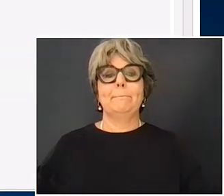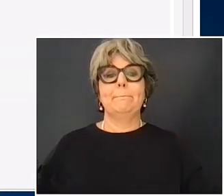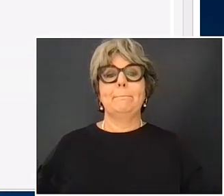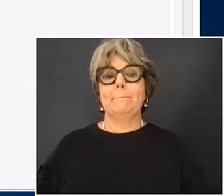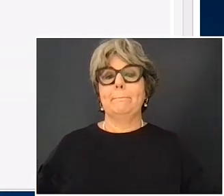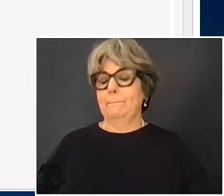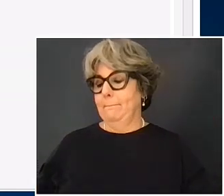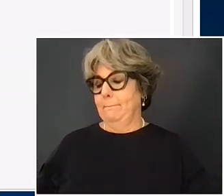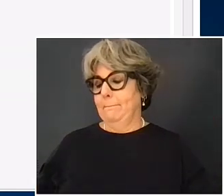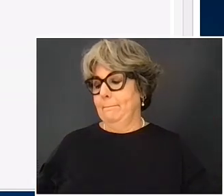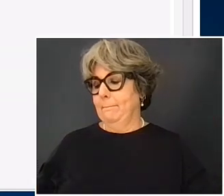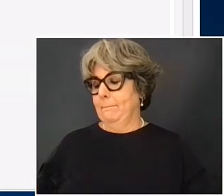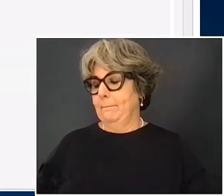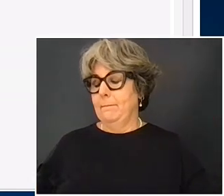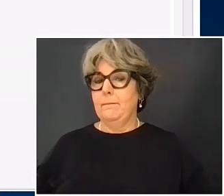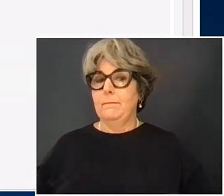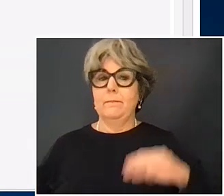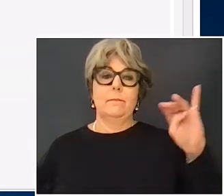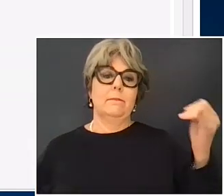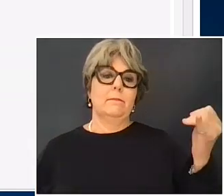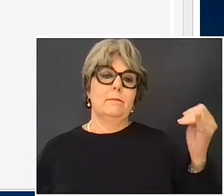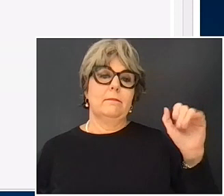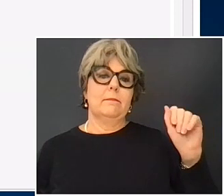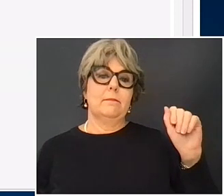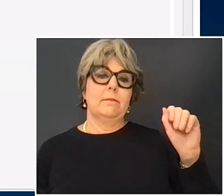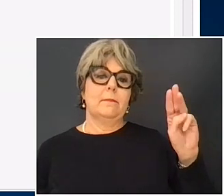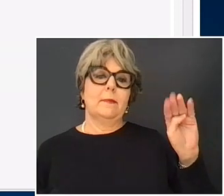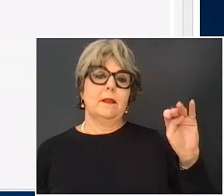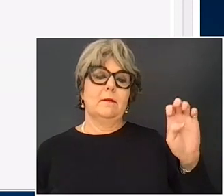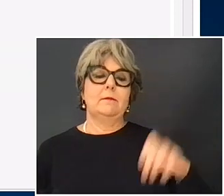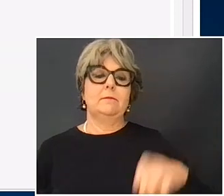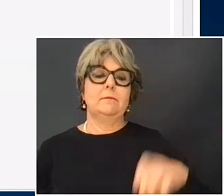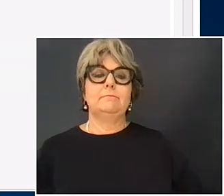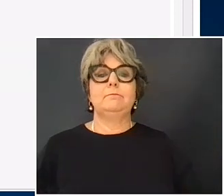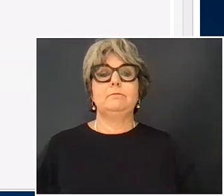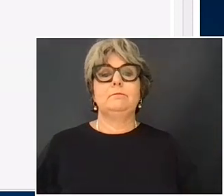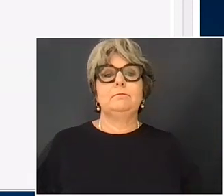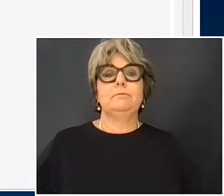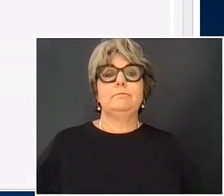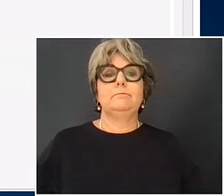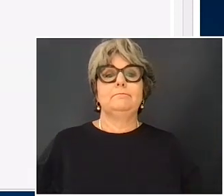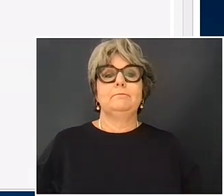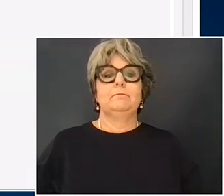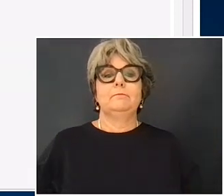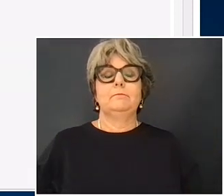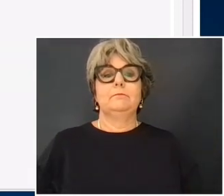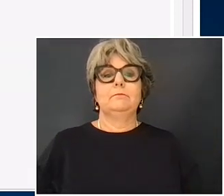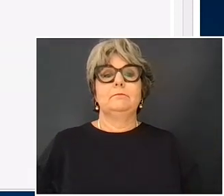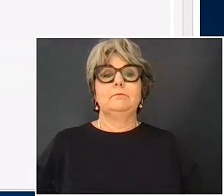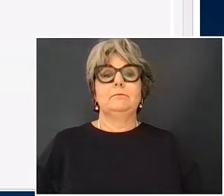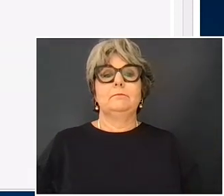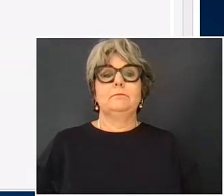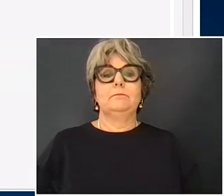Jamie, go ahead. Oh, you're muted by the way. Sorry.